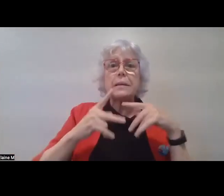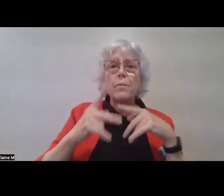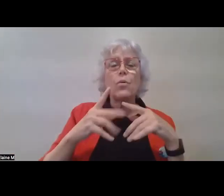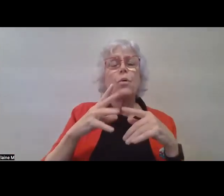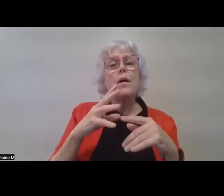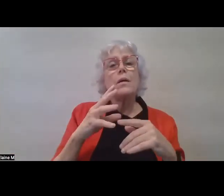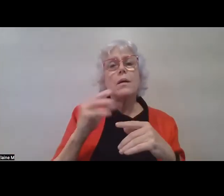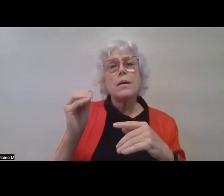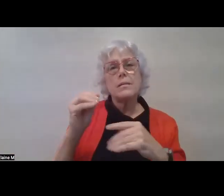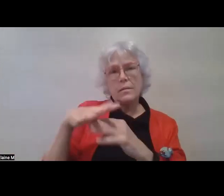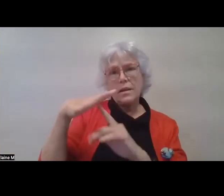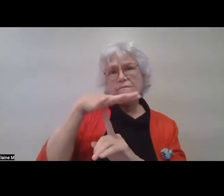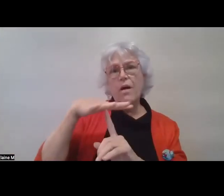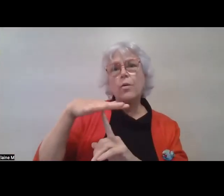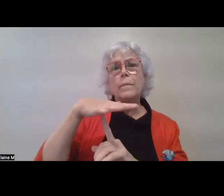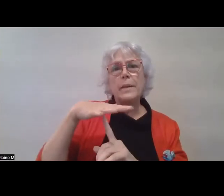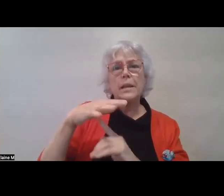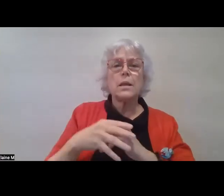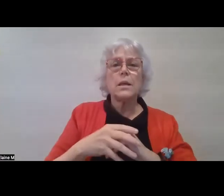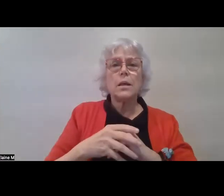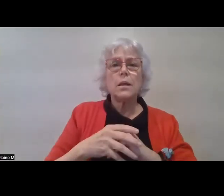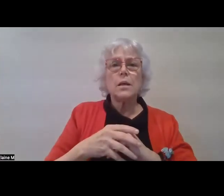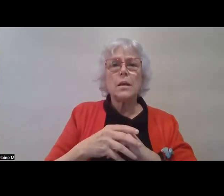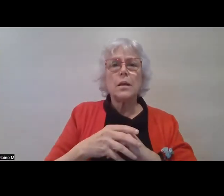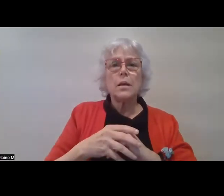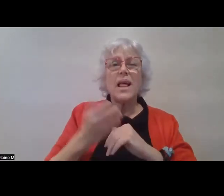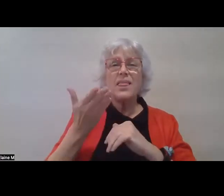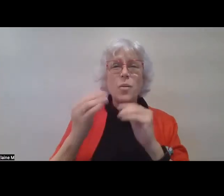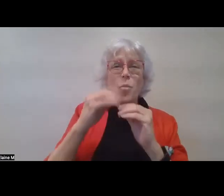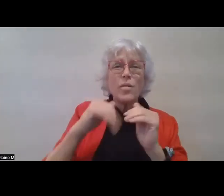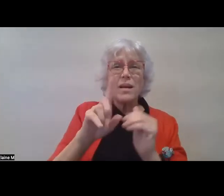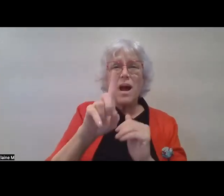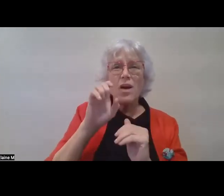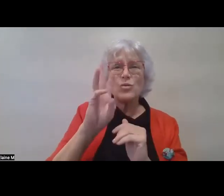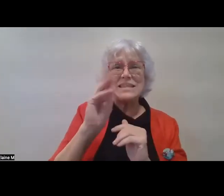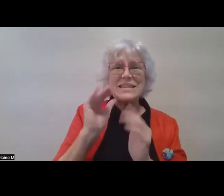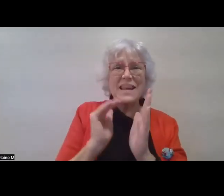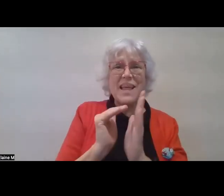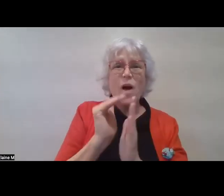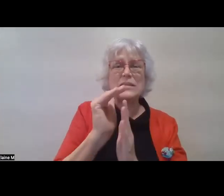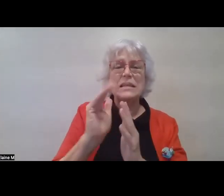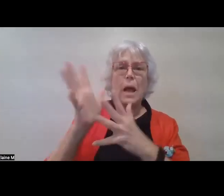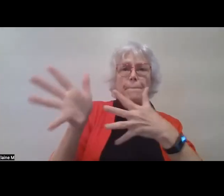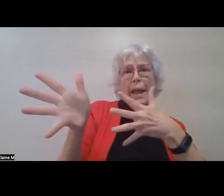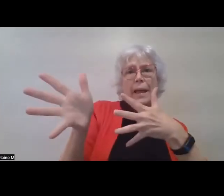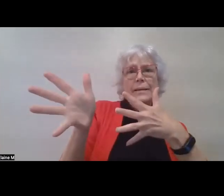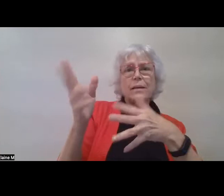the environment. So, there are over 160,000 abandoned Hard Rock mines in the